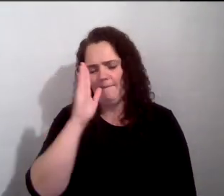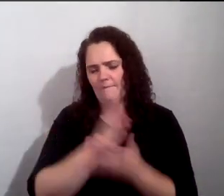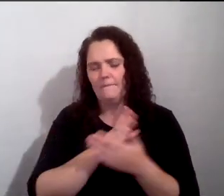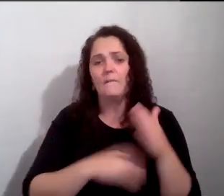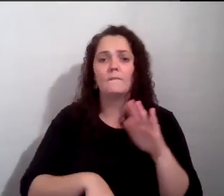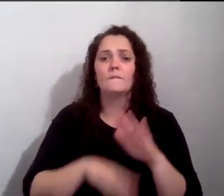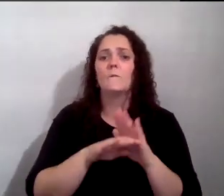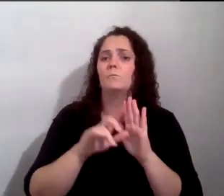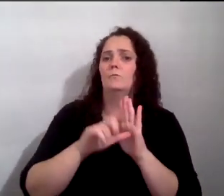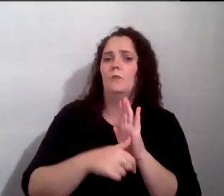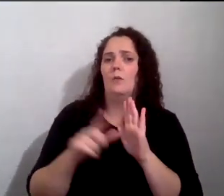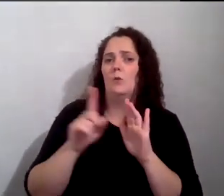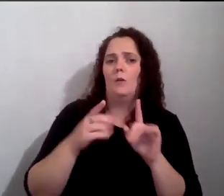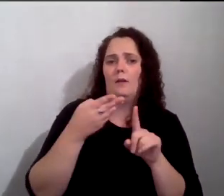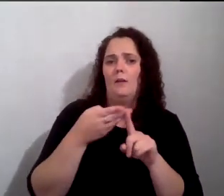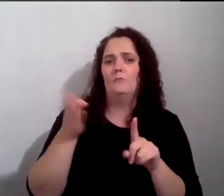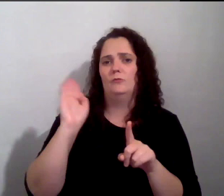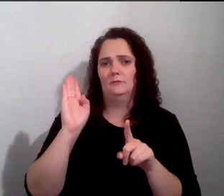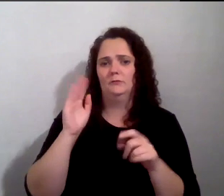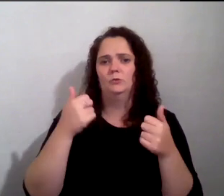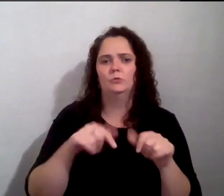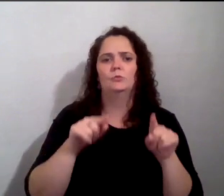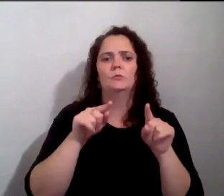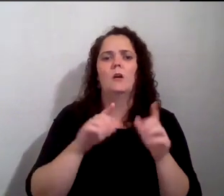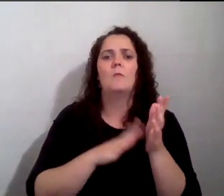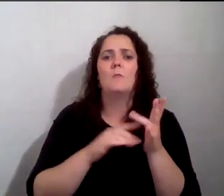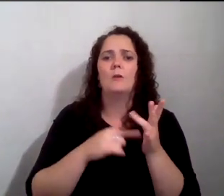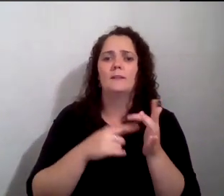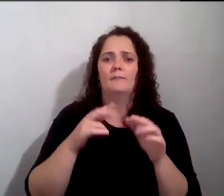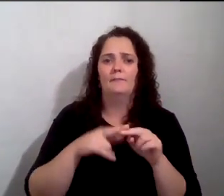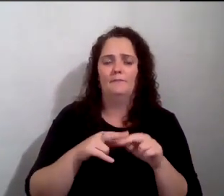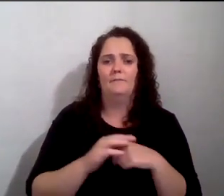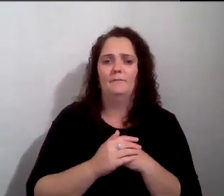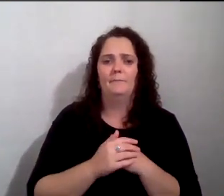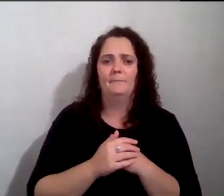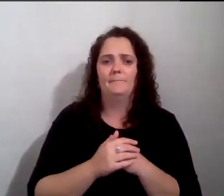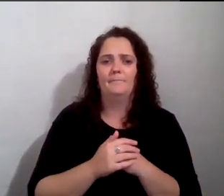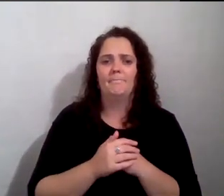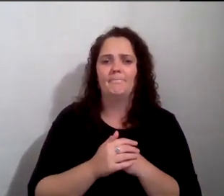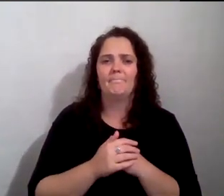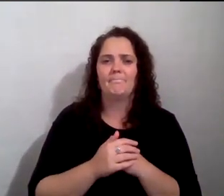Also I mean it's interesting to know that Sidney Nolan was also an abstract artist first and then